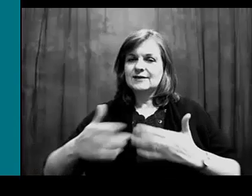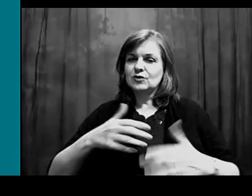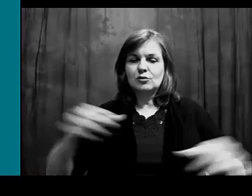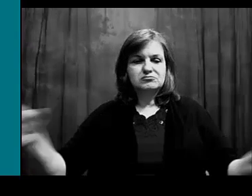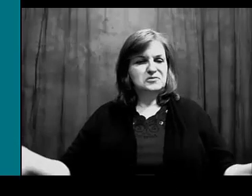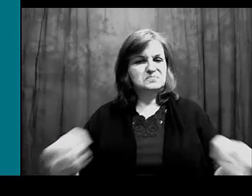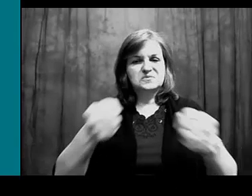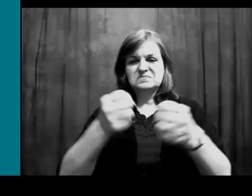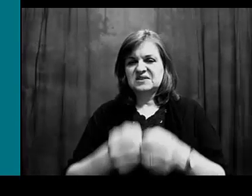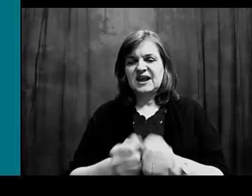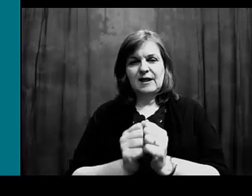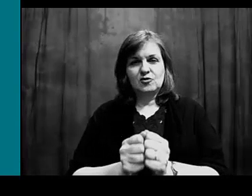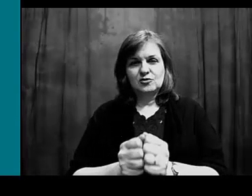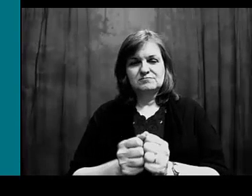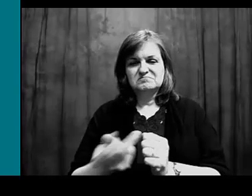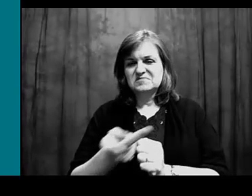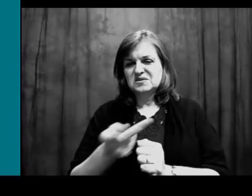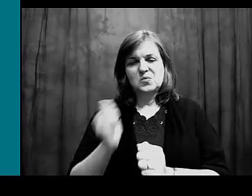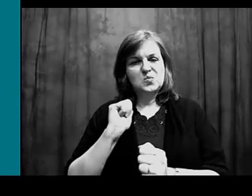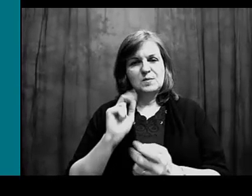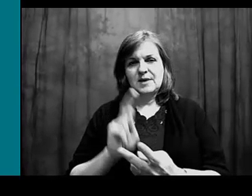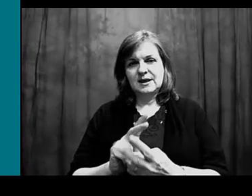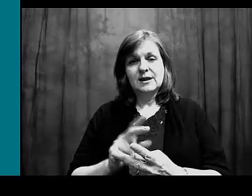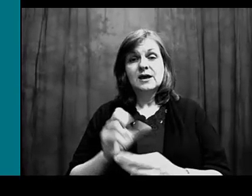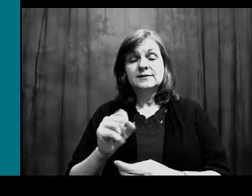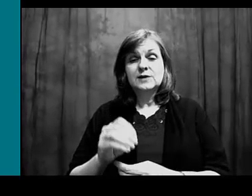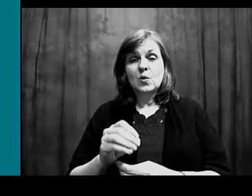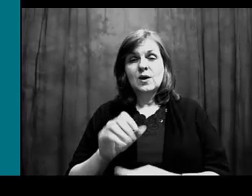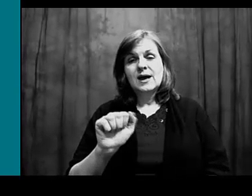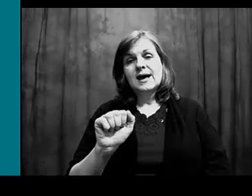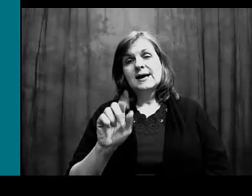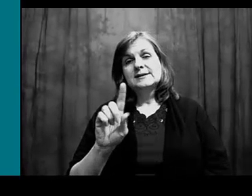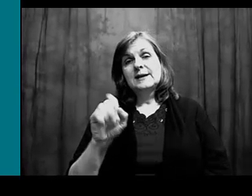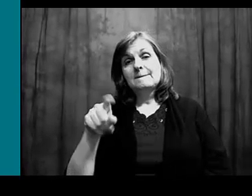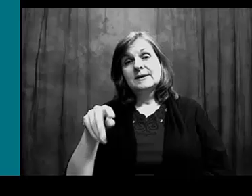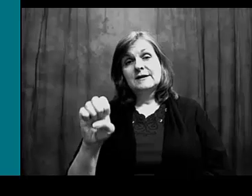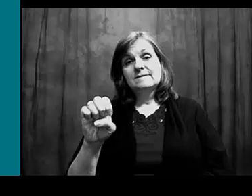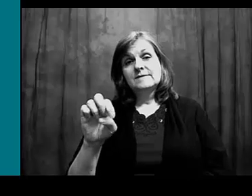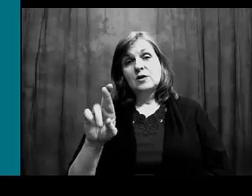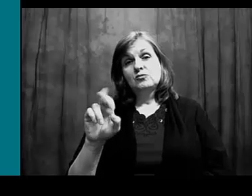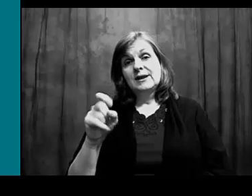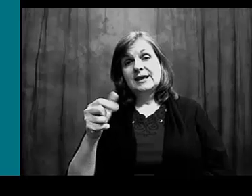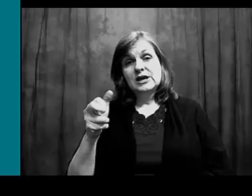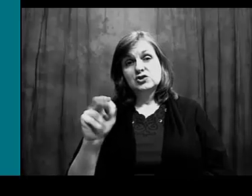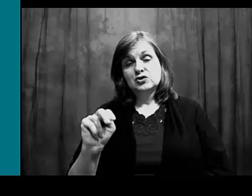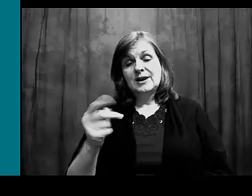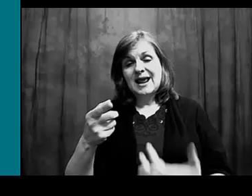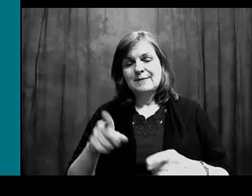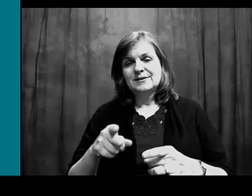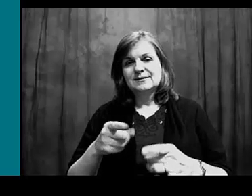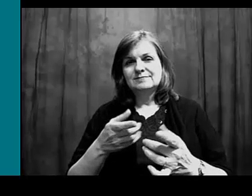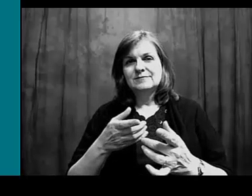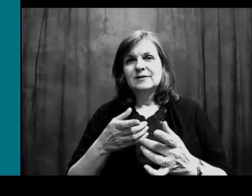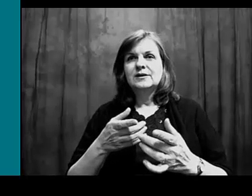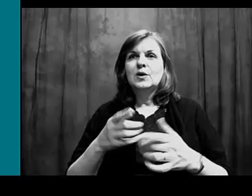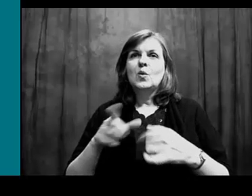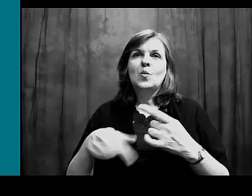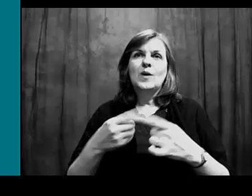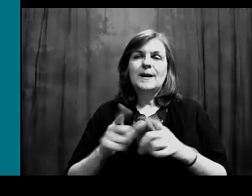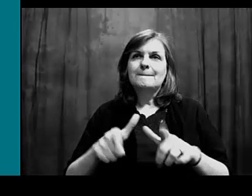even if you brought them back together they still wouldn't mate so adaptive radiation is something we see after major events